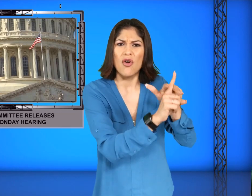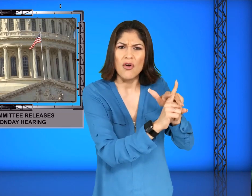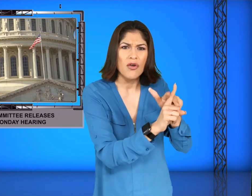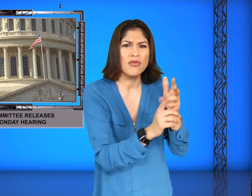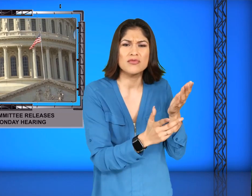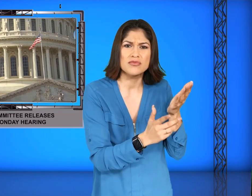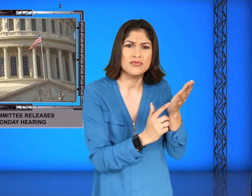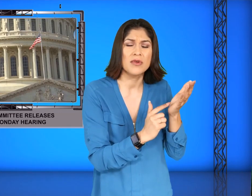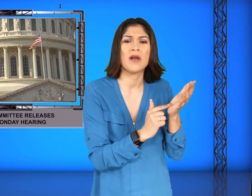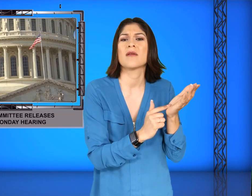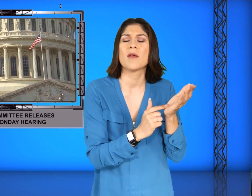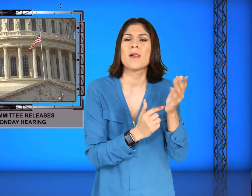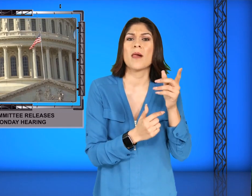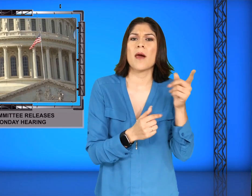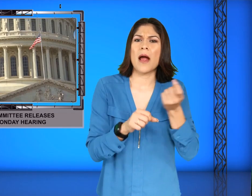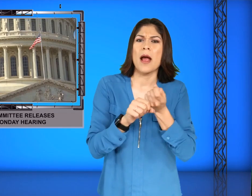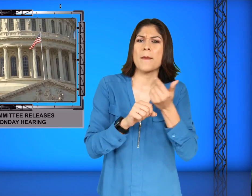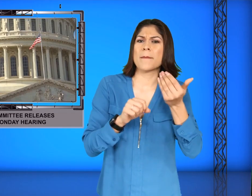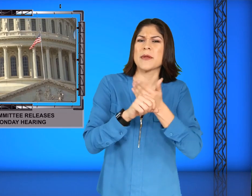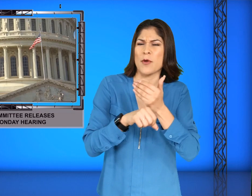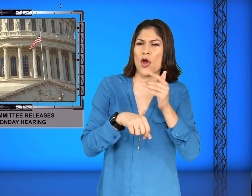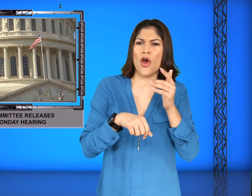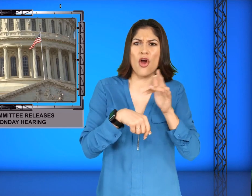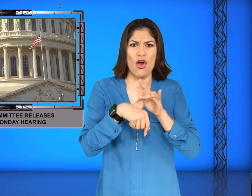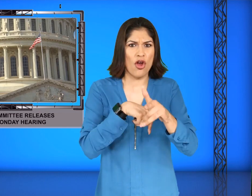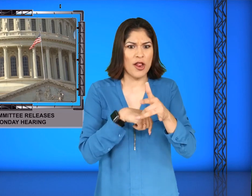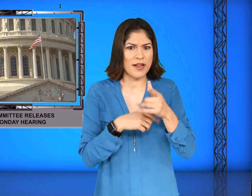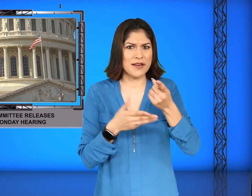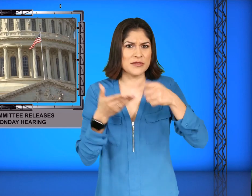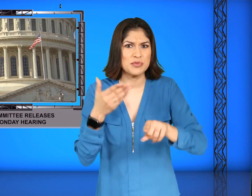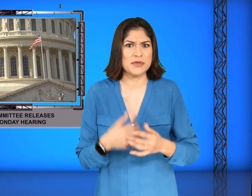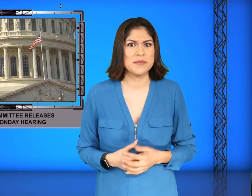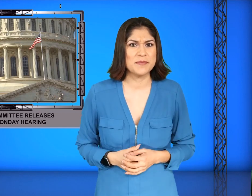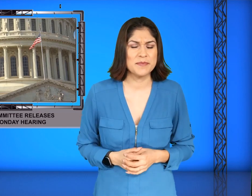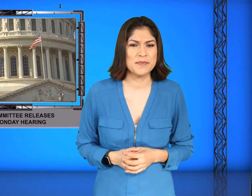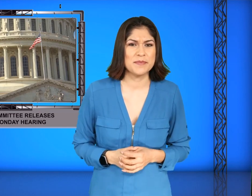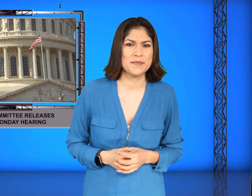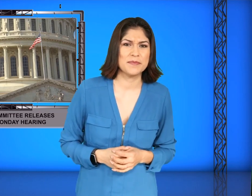of impeachment as early as next week.